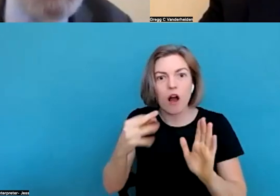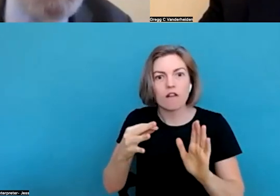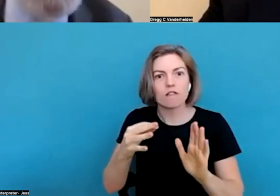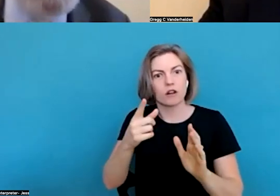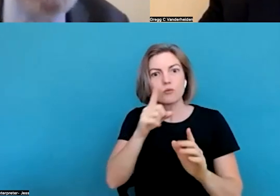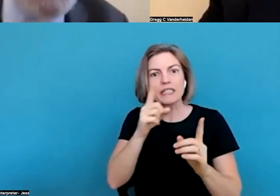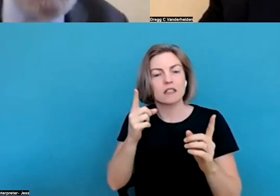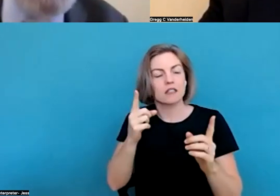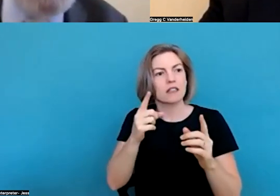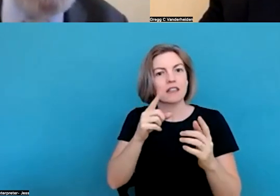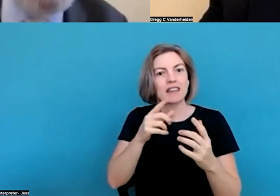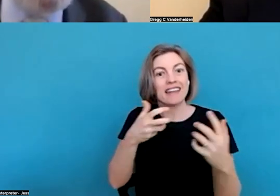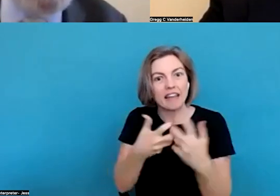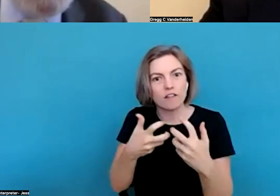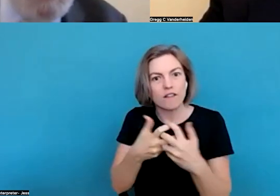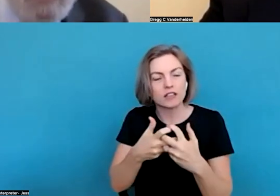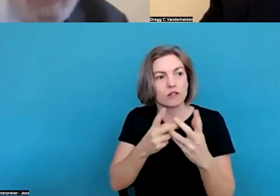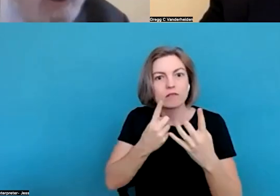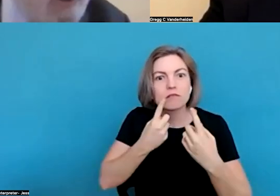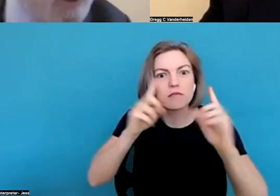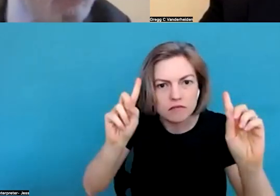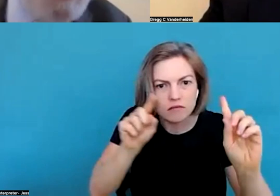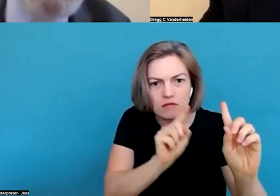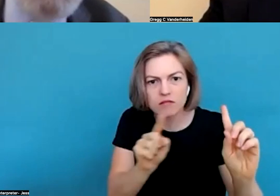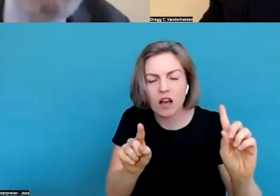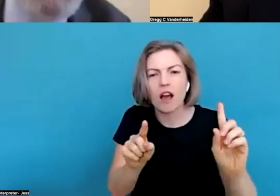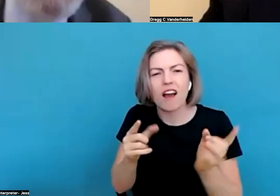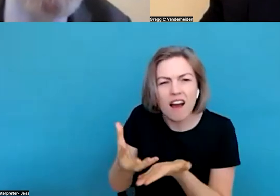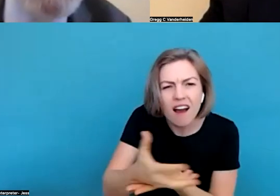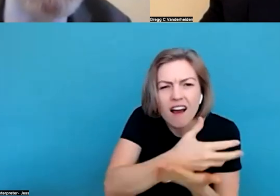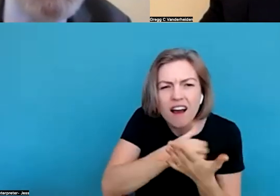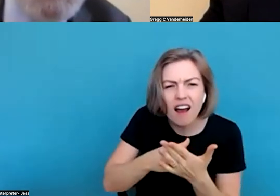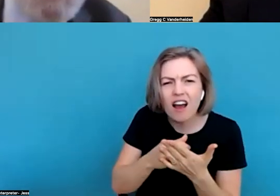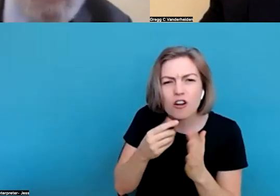along with an explanation about why they worked, and also examples of things that didn't